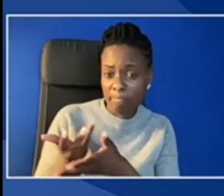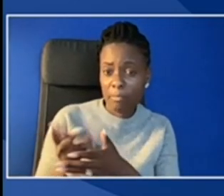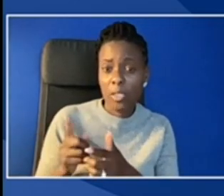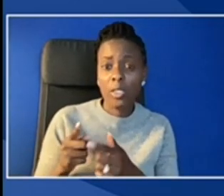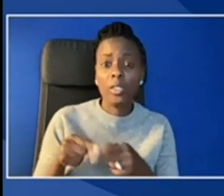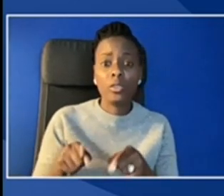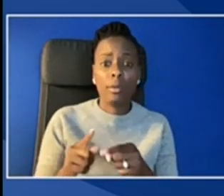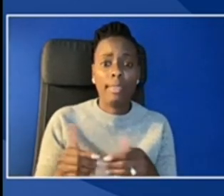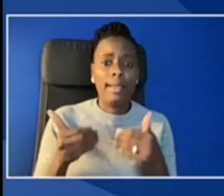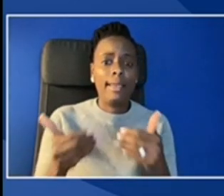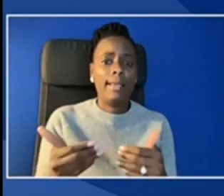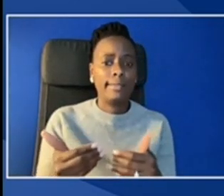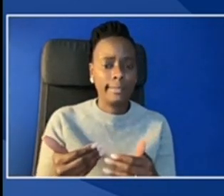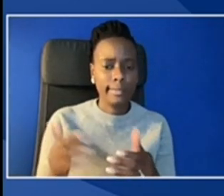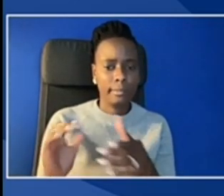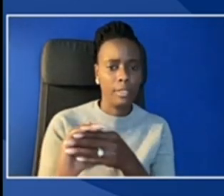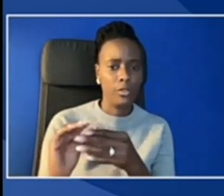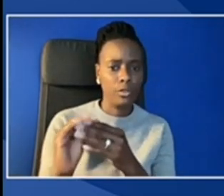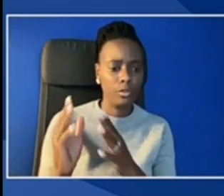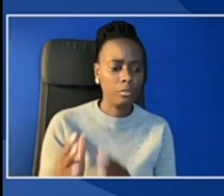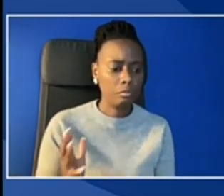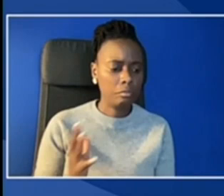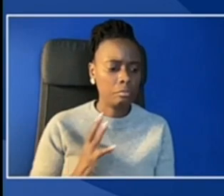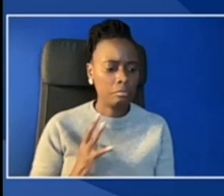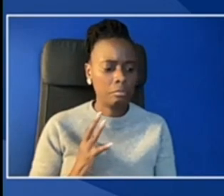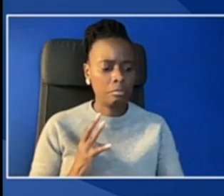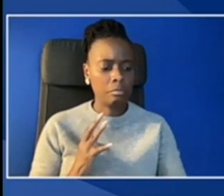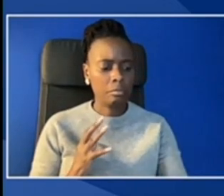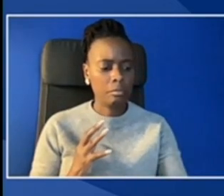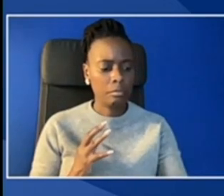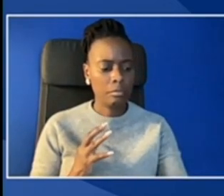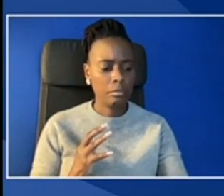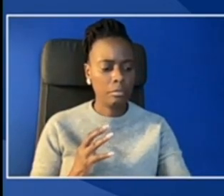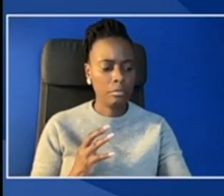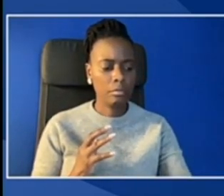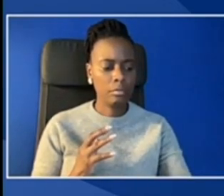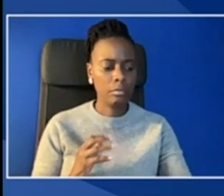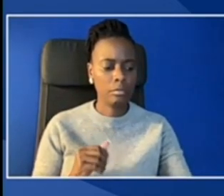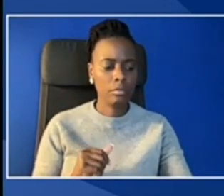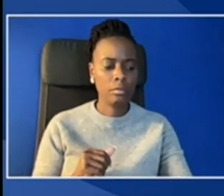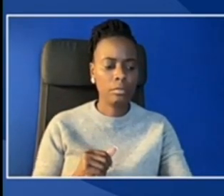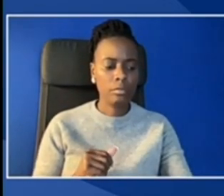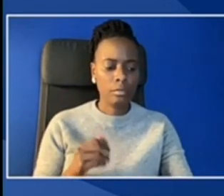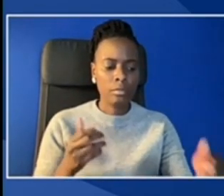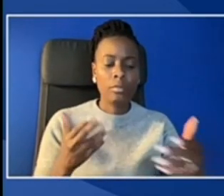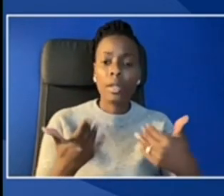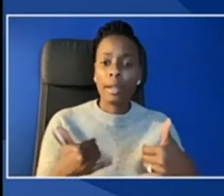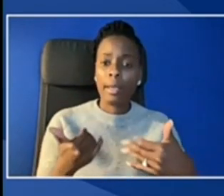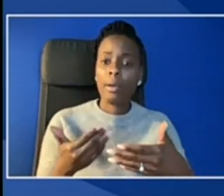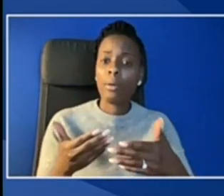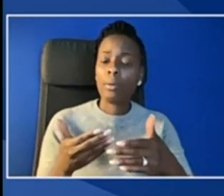Sure. Alright. I will admit John Acuros, who's here representing himself.